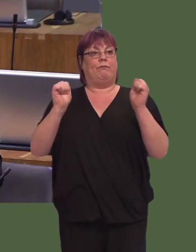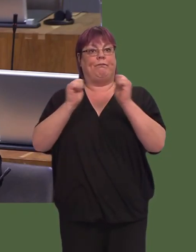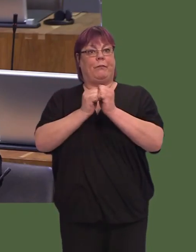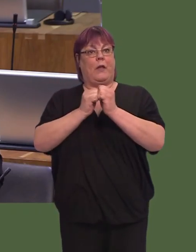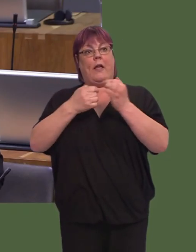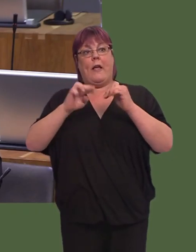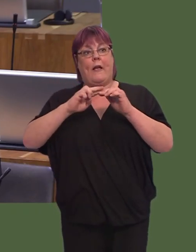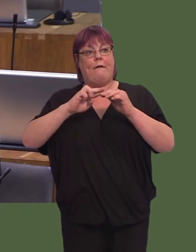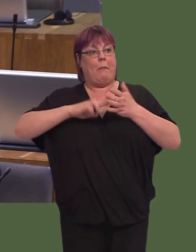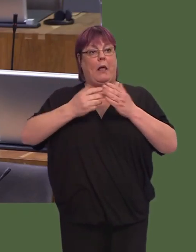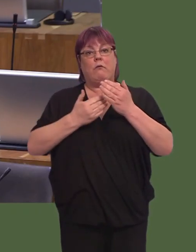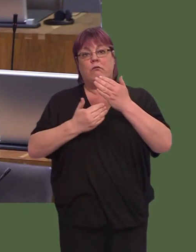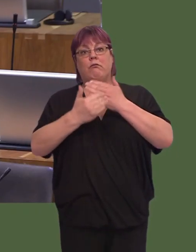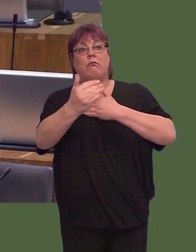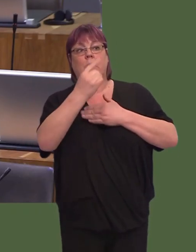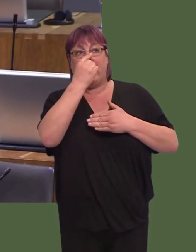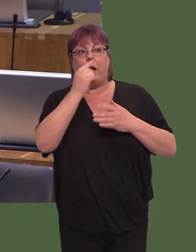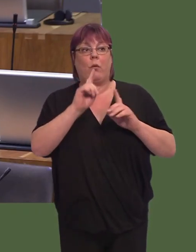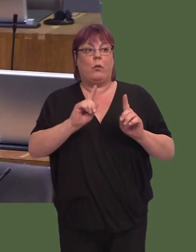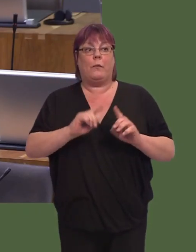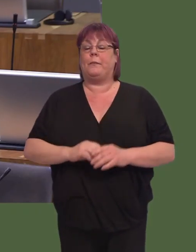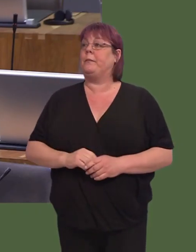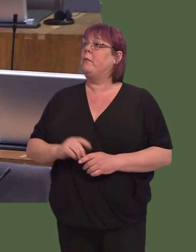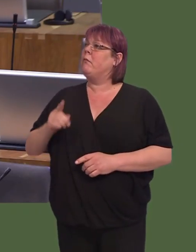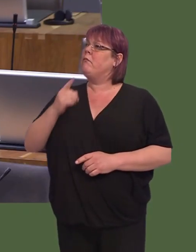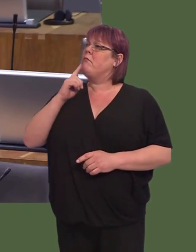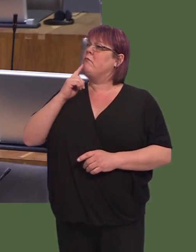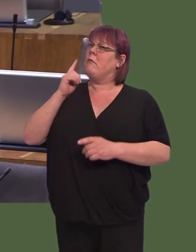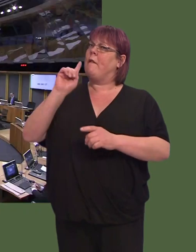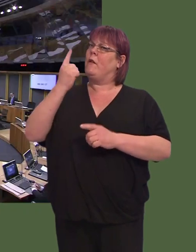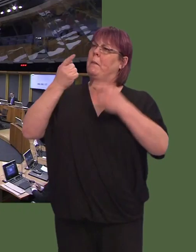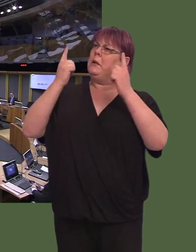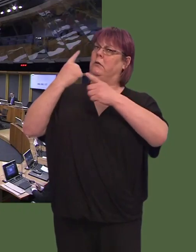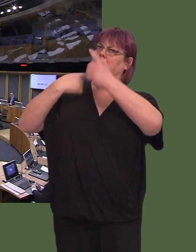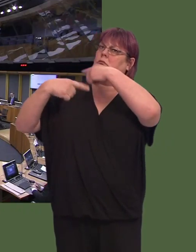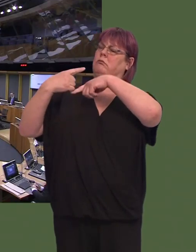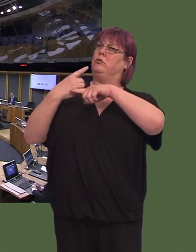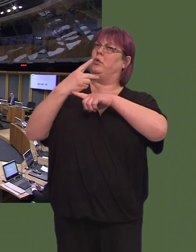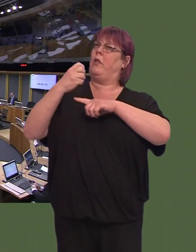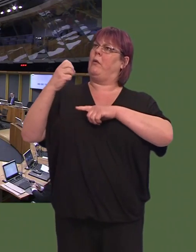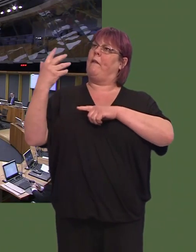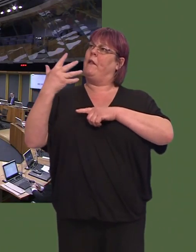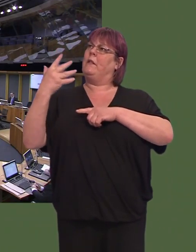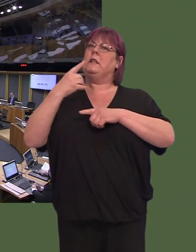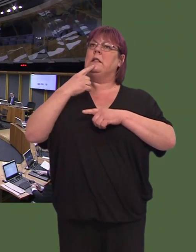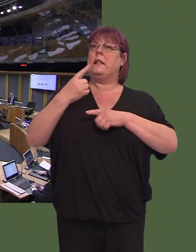Mark Reckless AM: The First Minister told us in 2015 that the project would cost, and I quote, 'nowhere near £1 billion.'